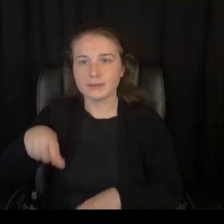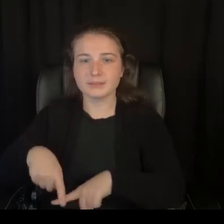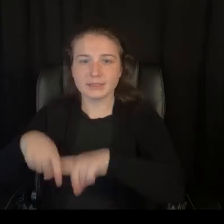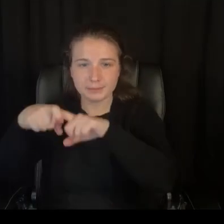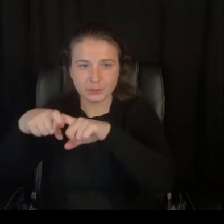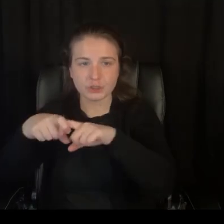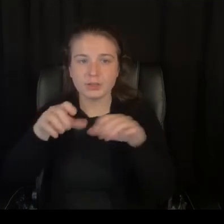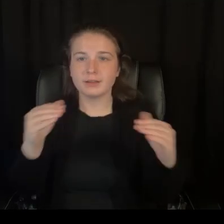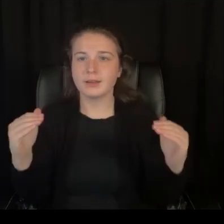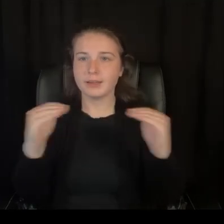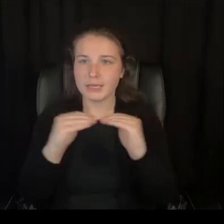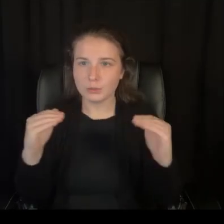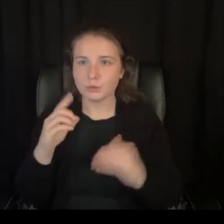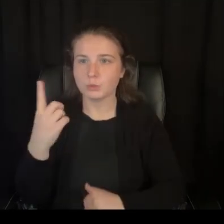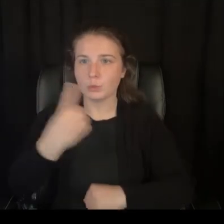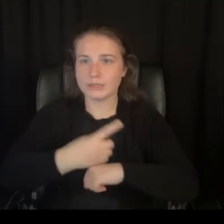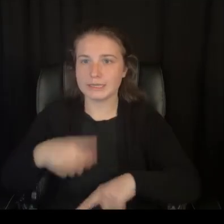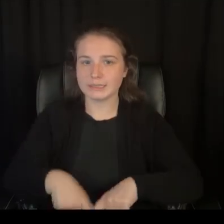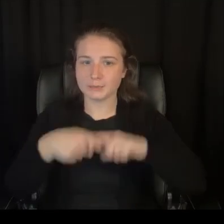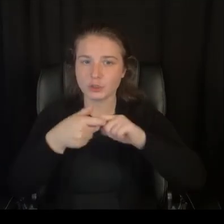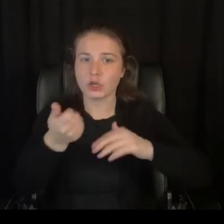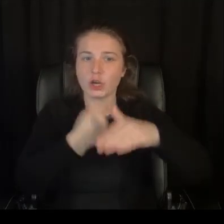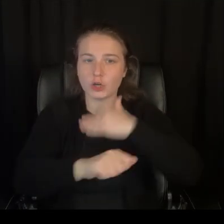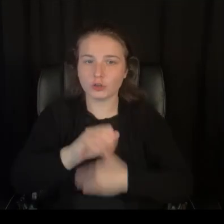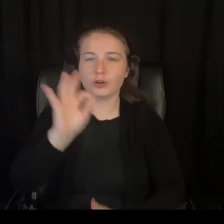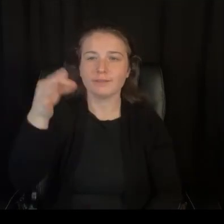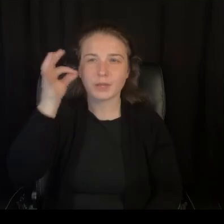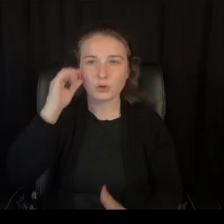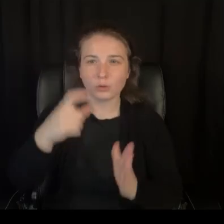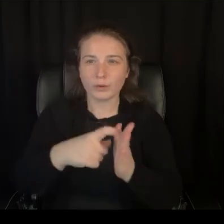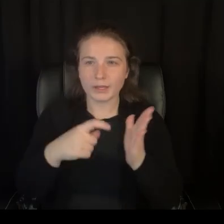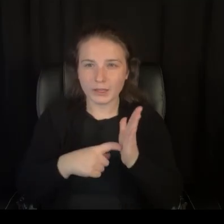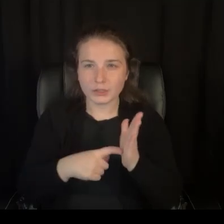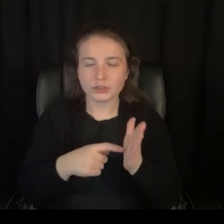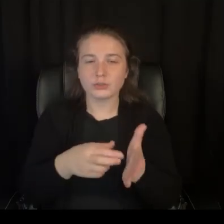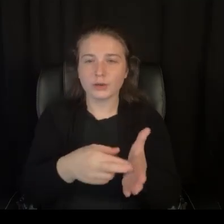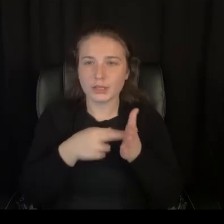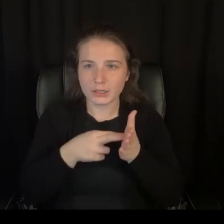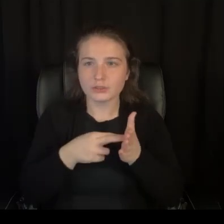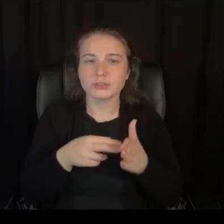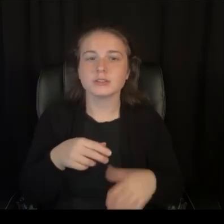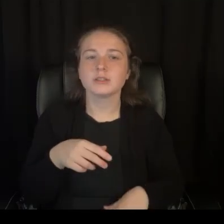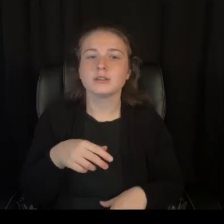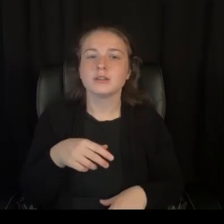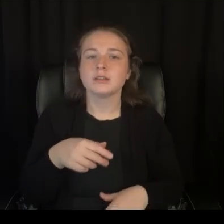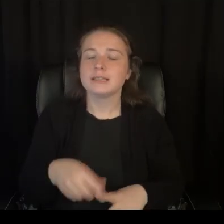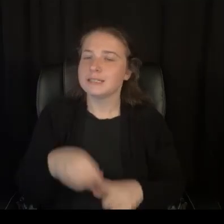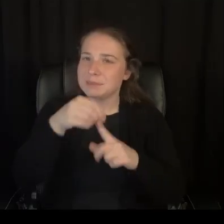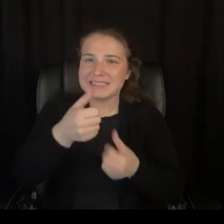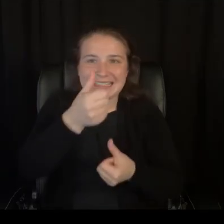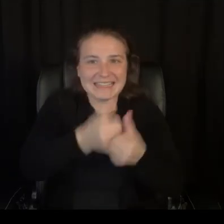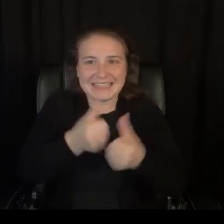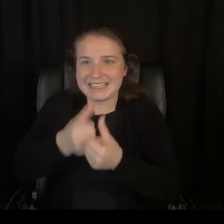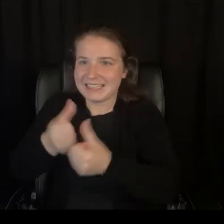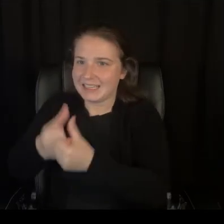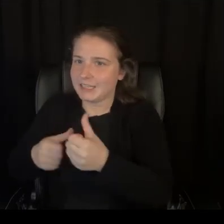counts as a day of suspension under the federal regulations depends on the unique circumstances of each case.